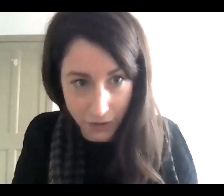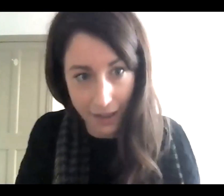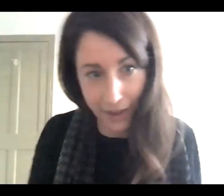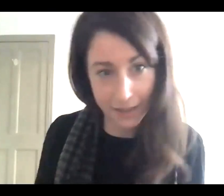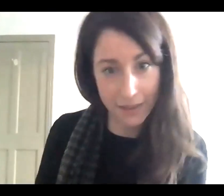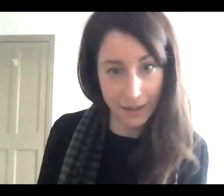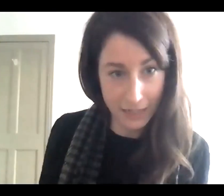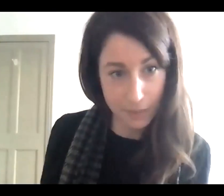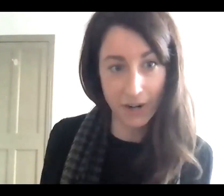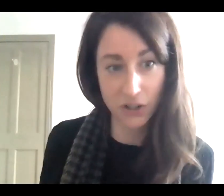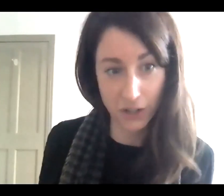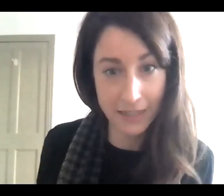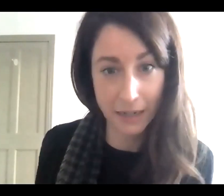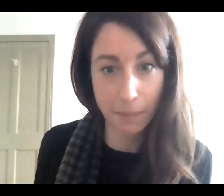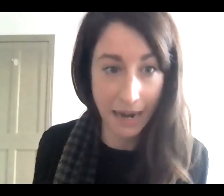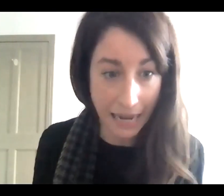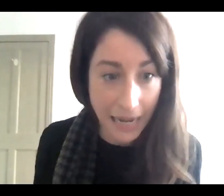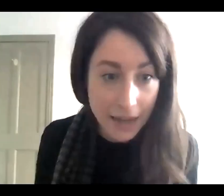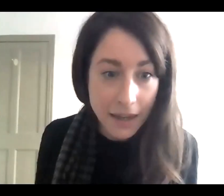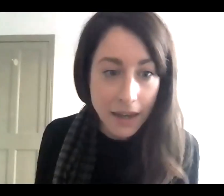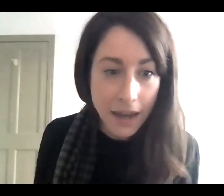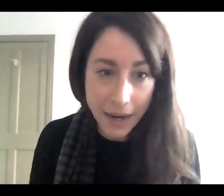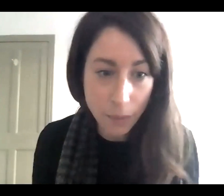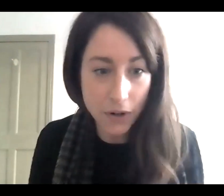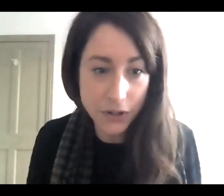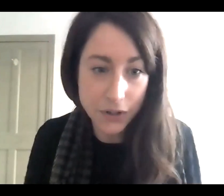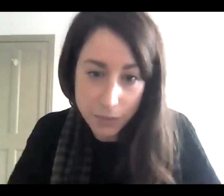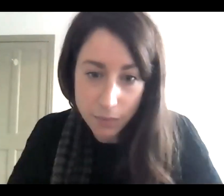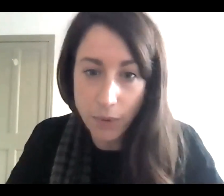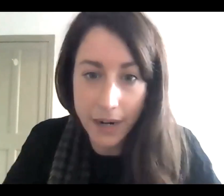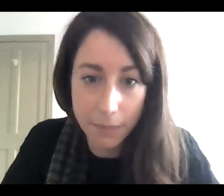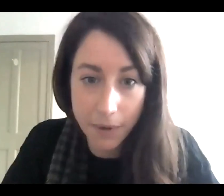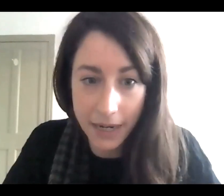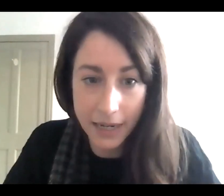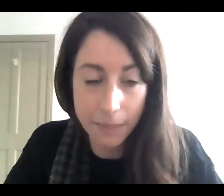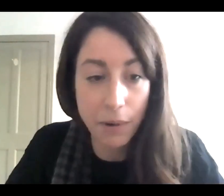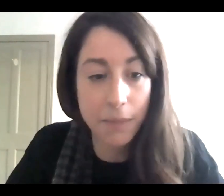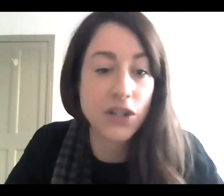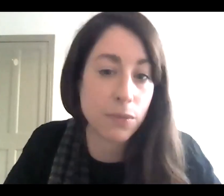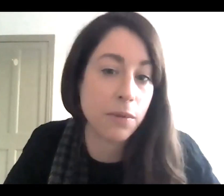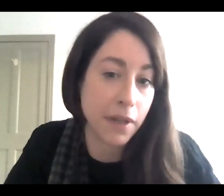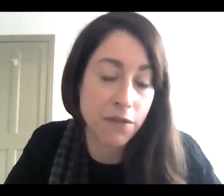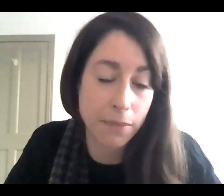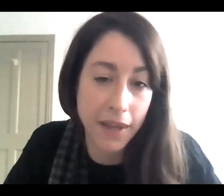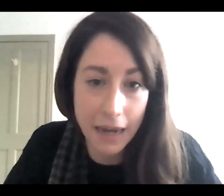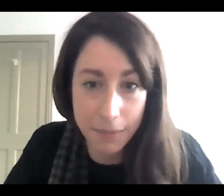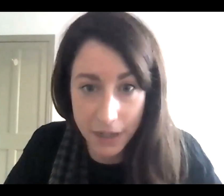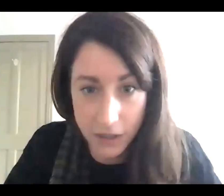and then the expressionistic play. And I wondered where my permission would be from the Abbey